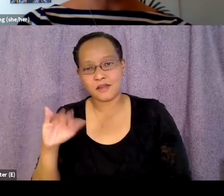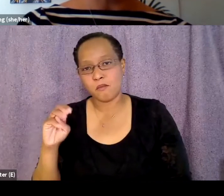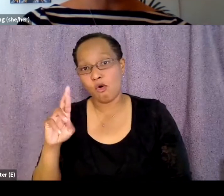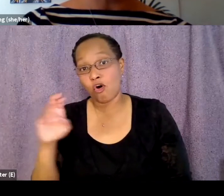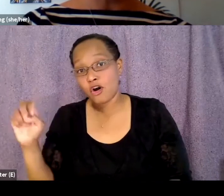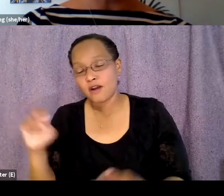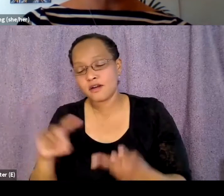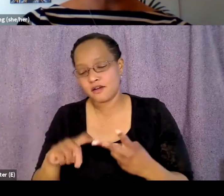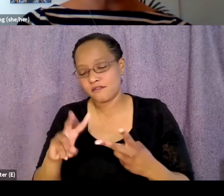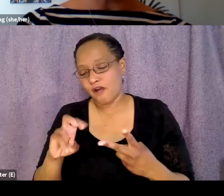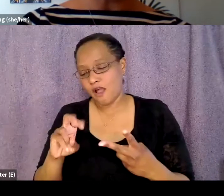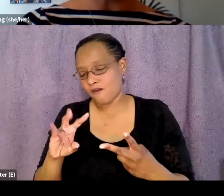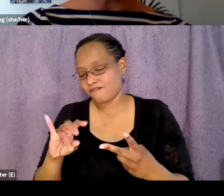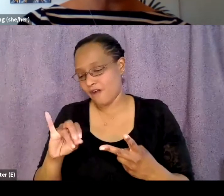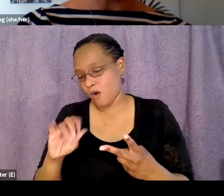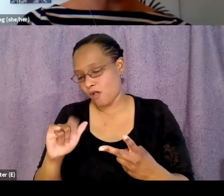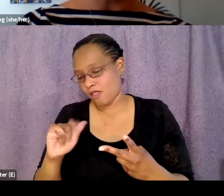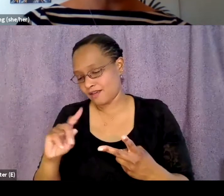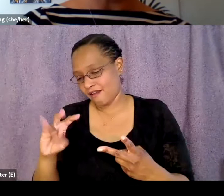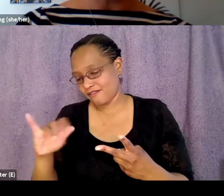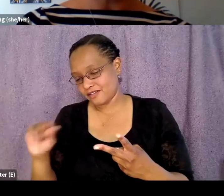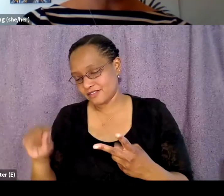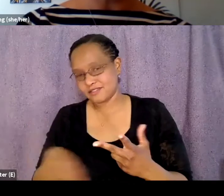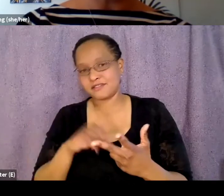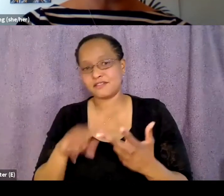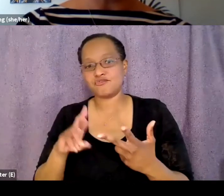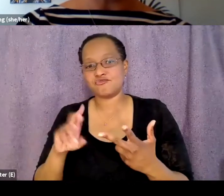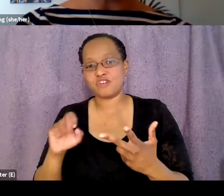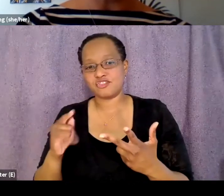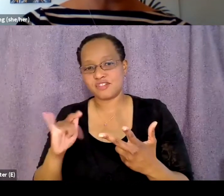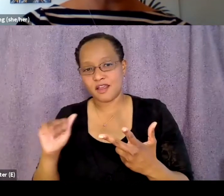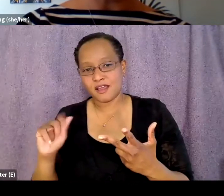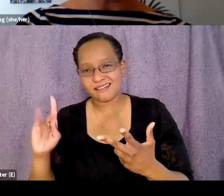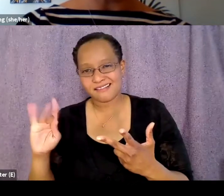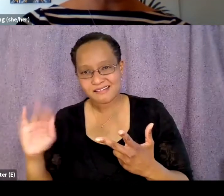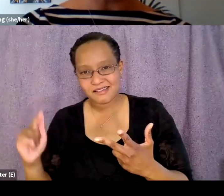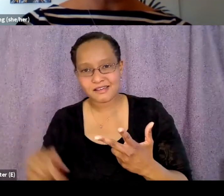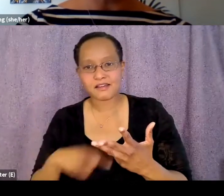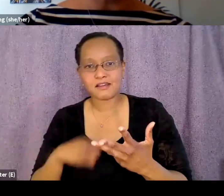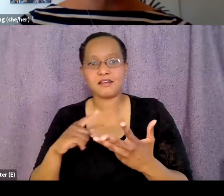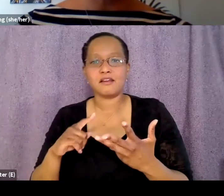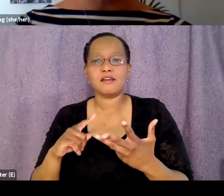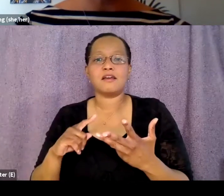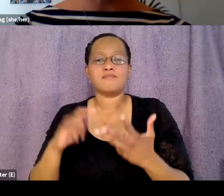Keah Brown: Viola Davis, Meryl Streep, Mae Whitman, Regina King, Regina Hall, Sanaa Lathan,